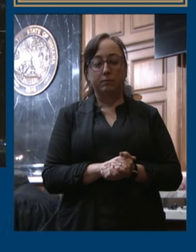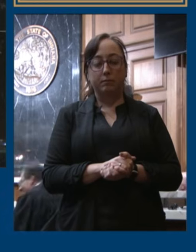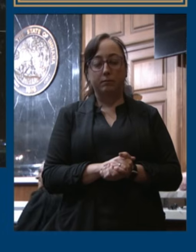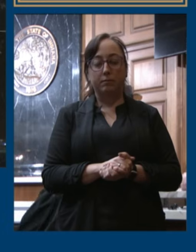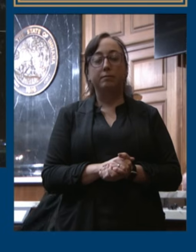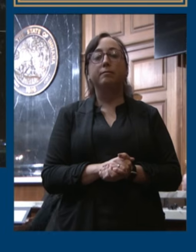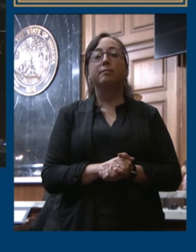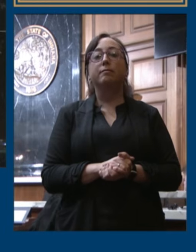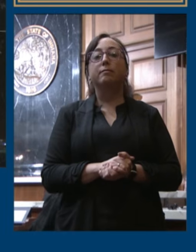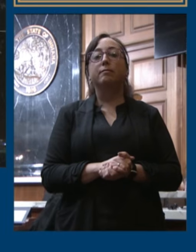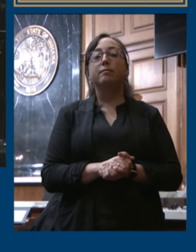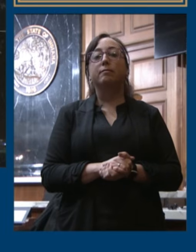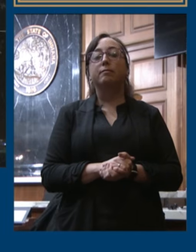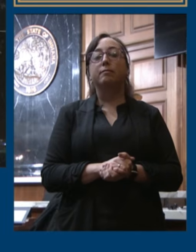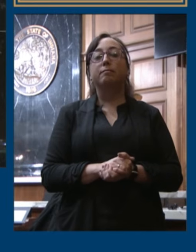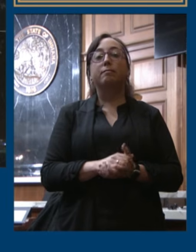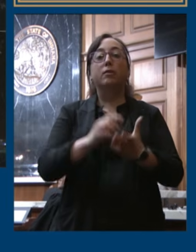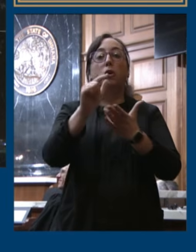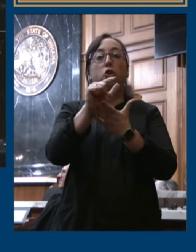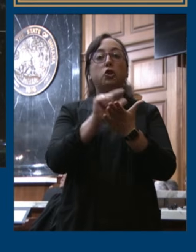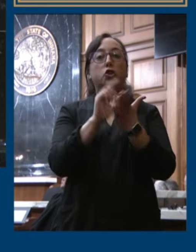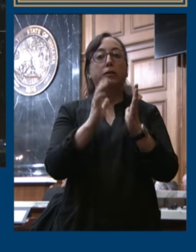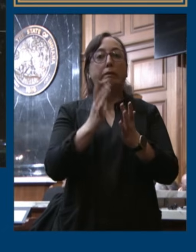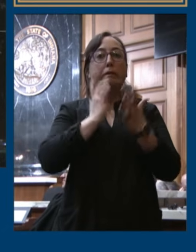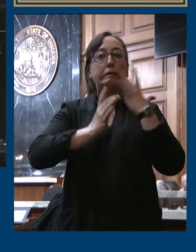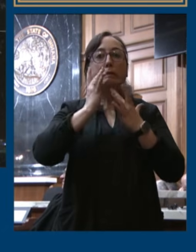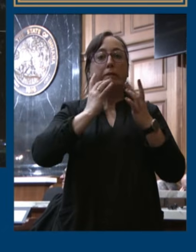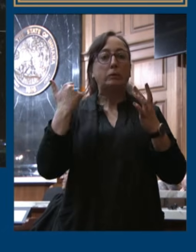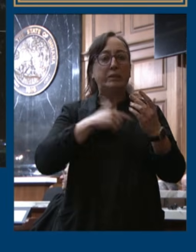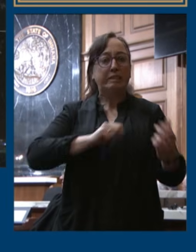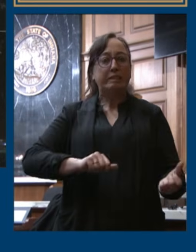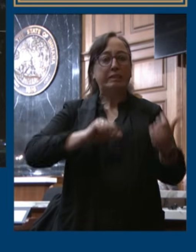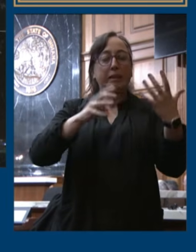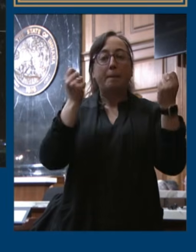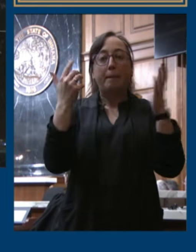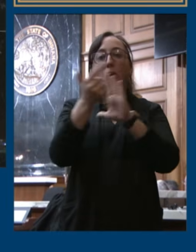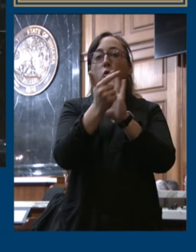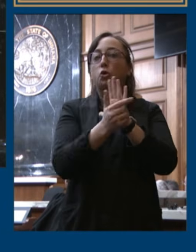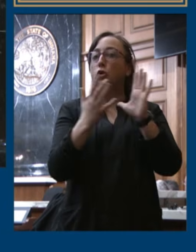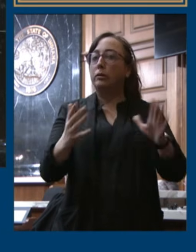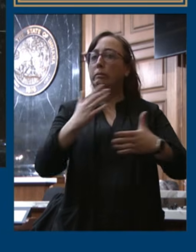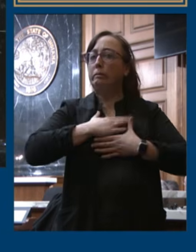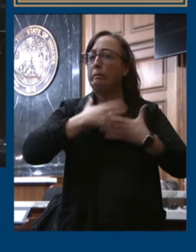AS WE'VE BEEN CONFRONTING THE ATTORNEY SHORTAGE, ATTORNEYS THROUGHOUT THE STATE HAVE BEEN LENDING A HELPING HAND TO MAKE SURE THOSE COURTHOUSE